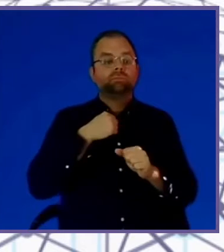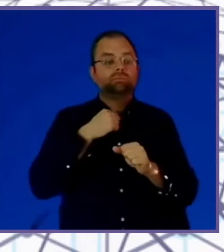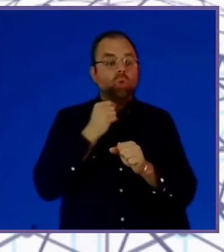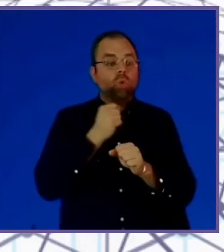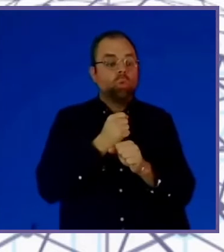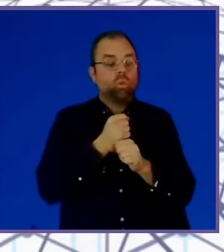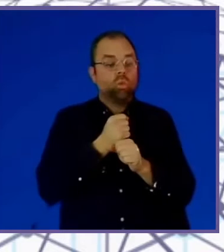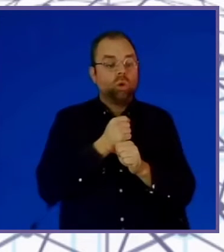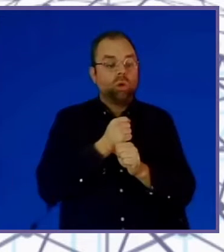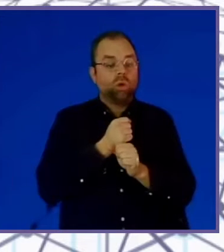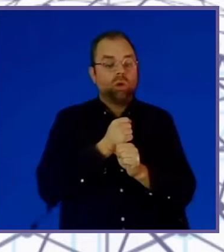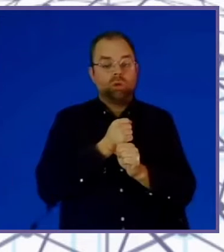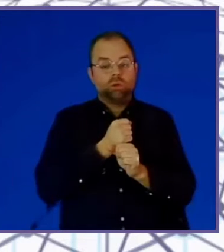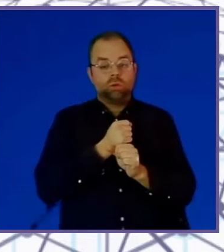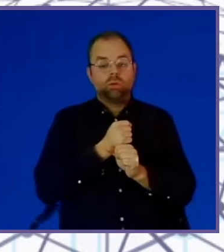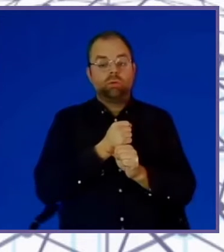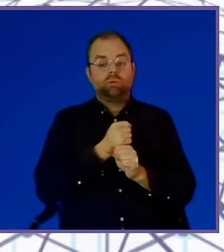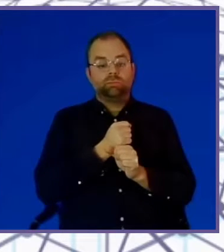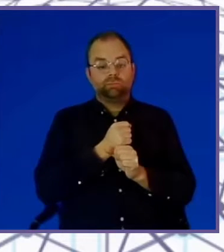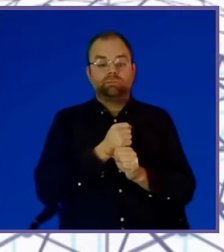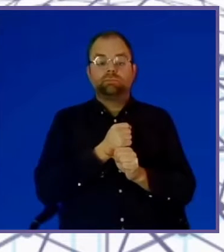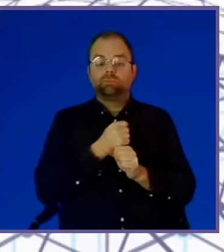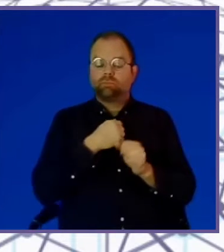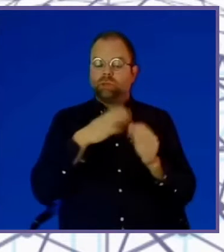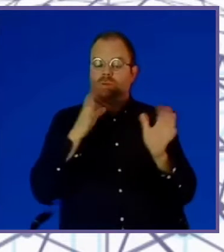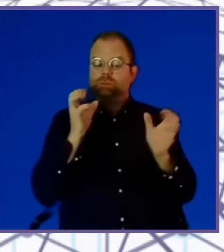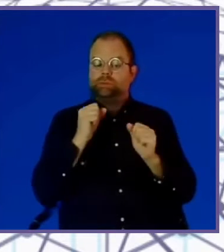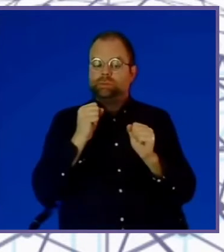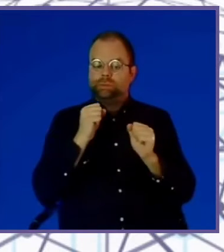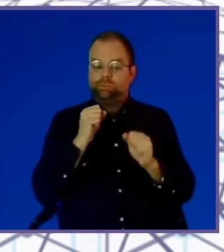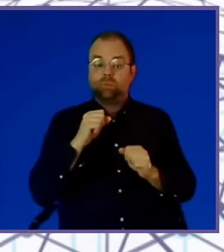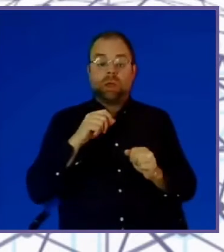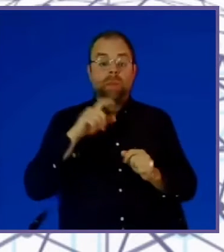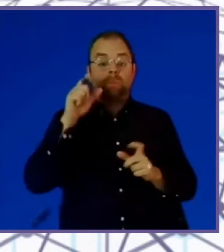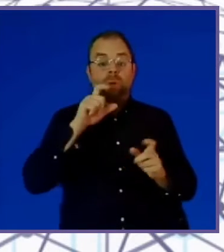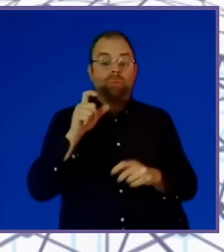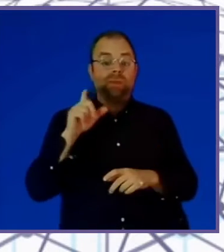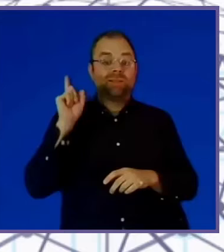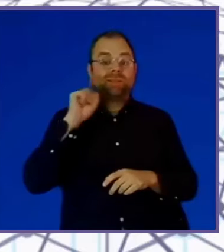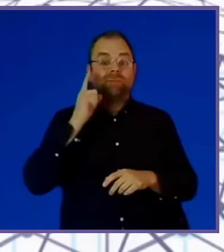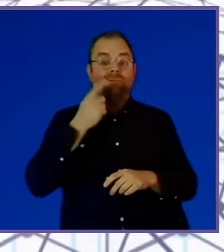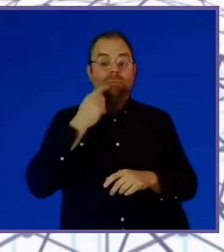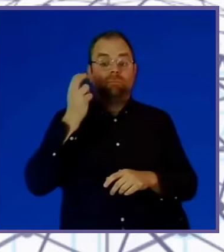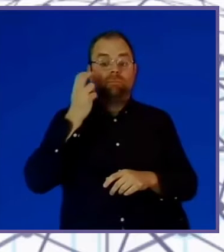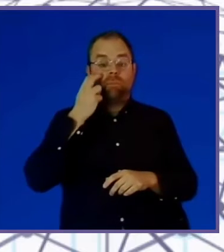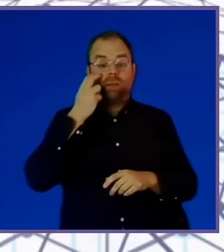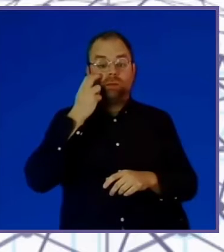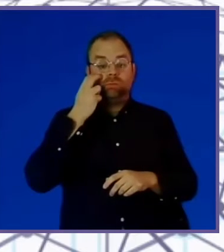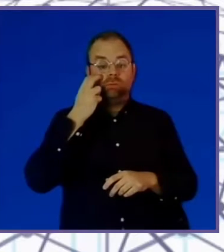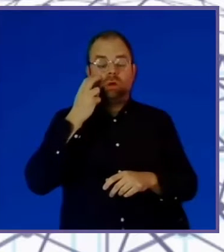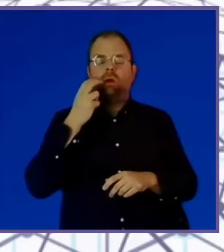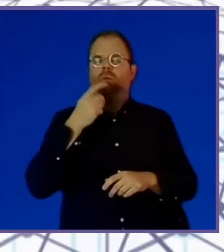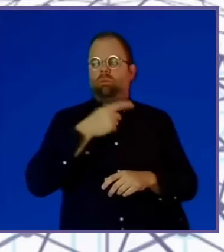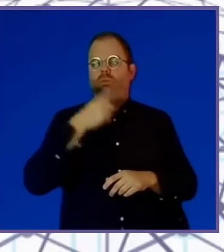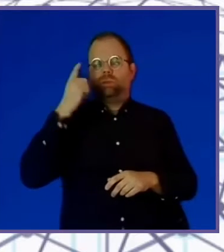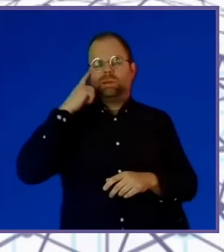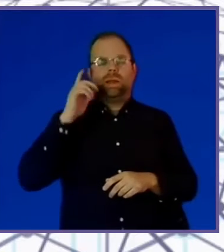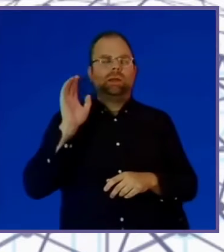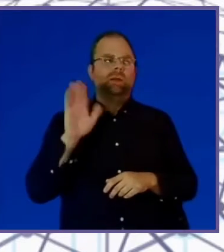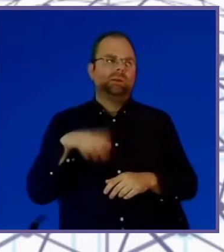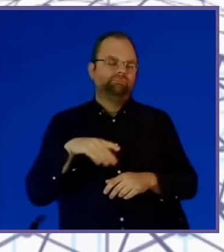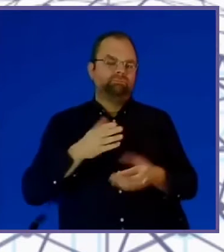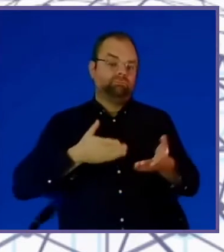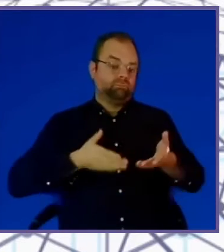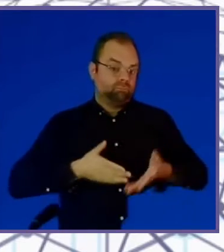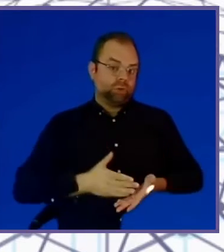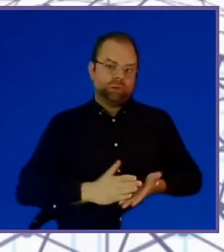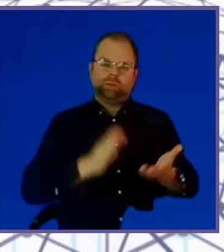blind from birth. We all know the classic we all have the classic Helen Keller example in mind,